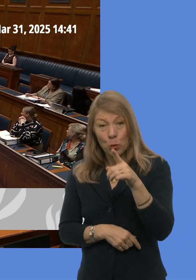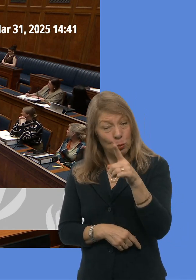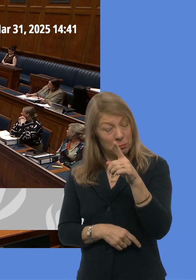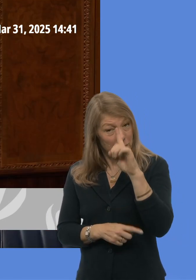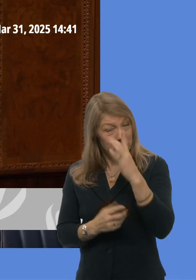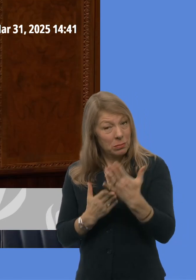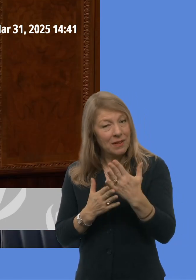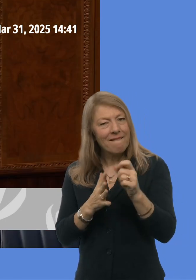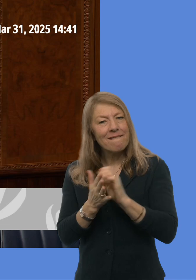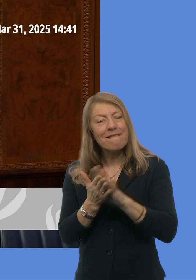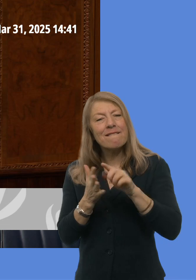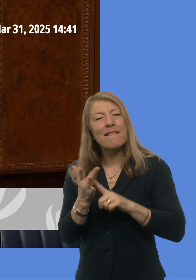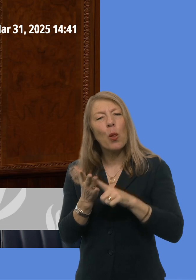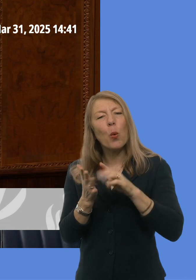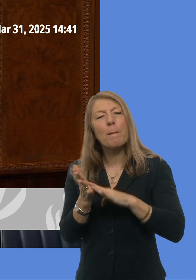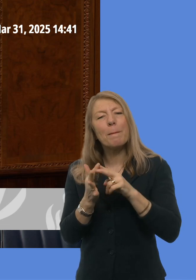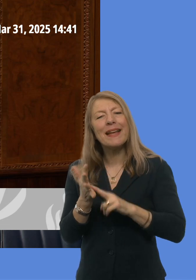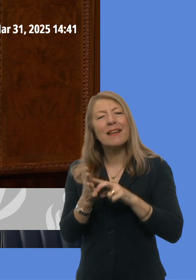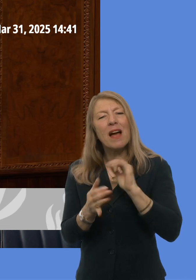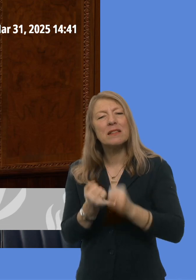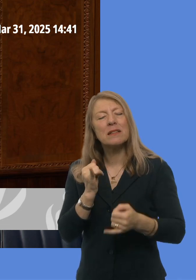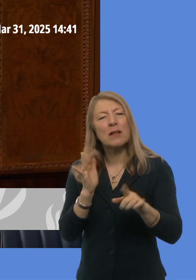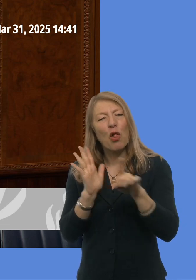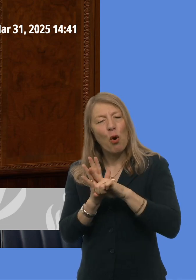future redress schemes administered by the Executive Office.